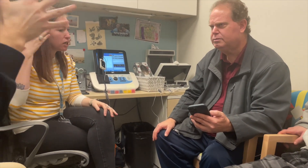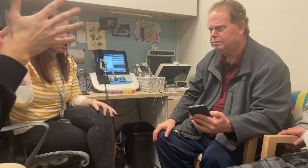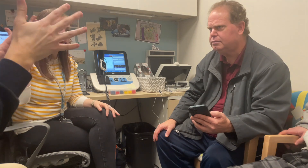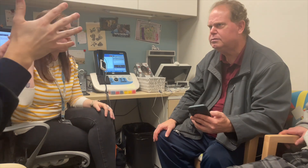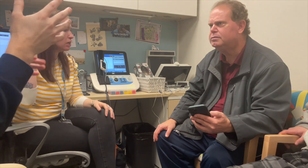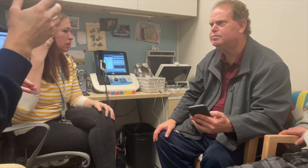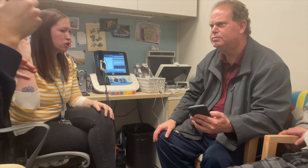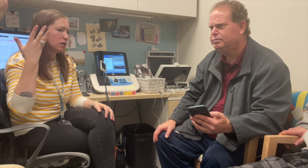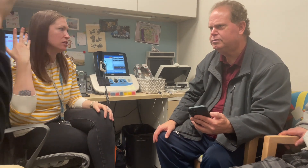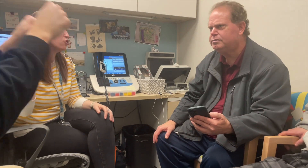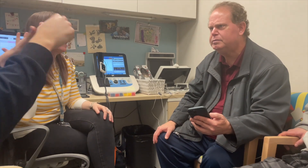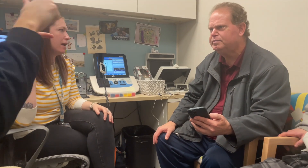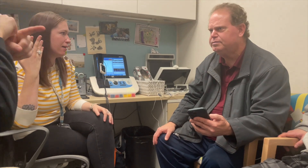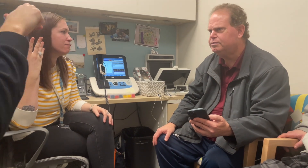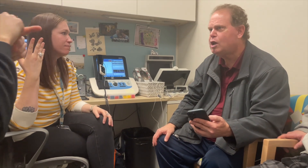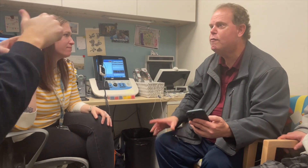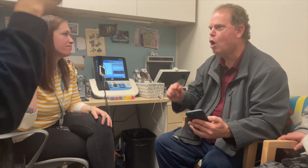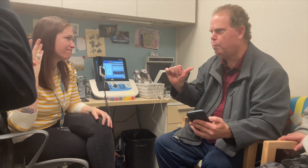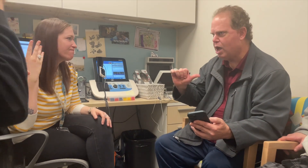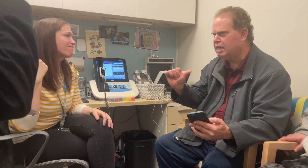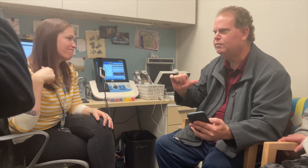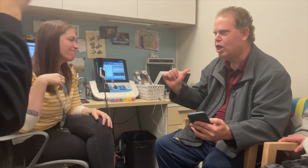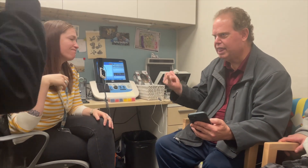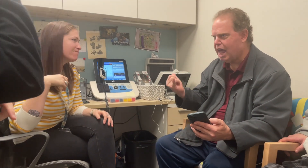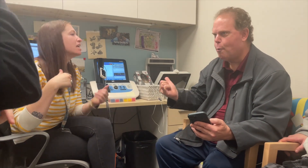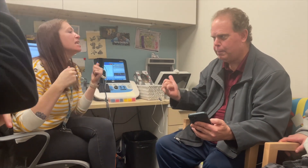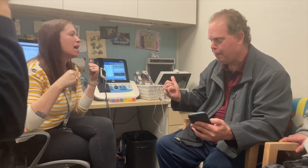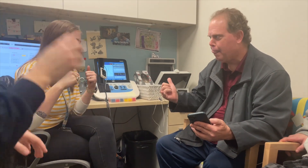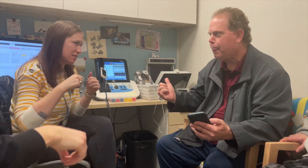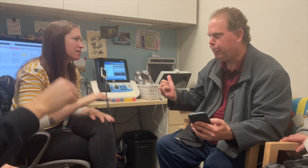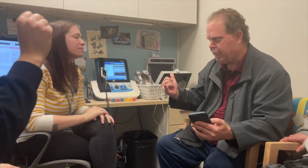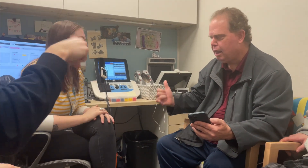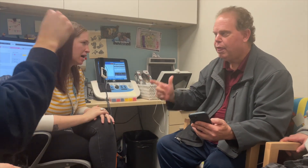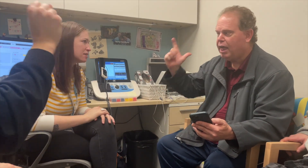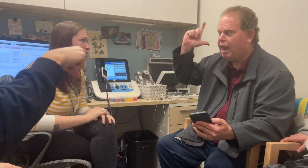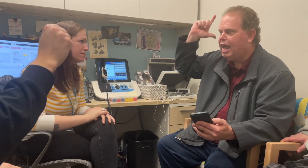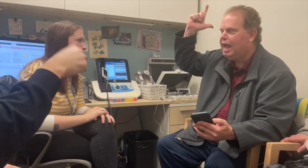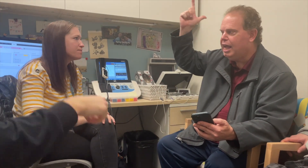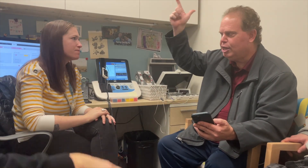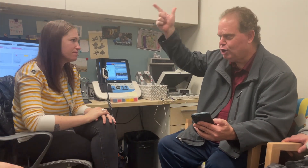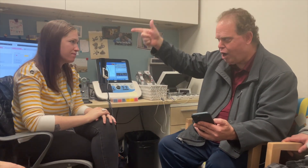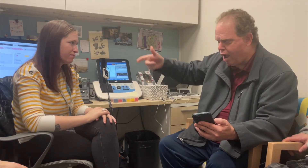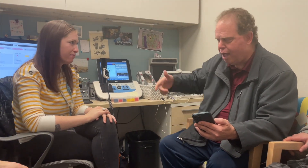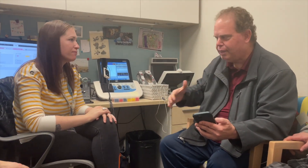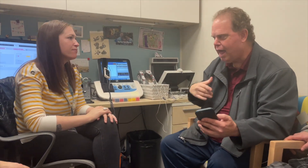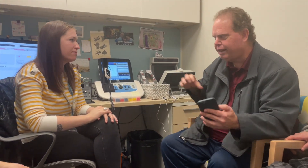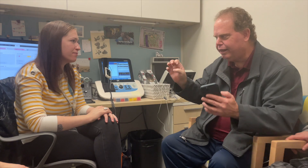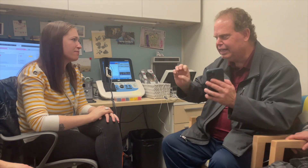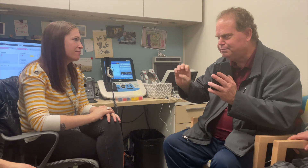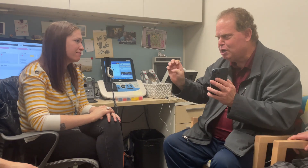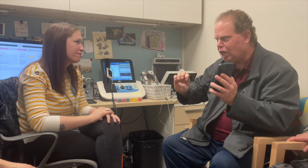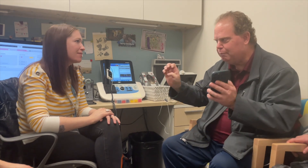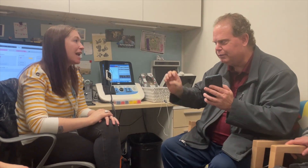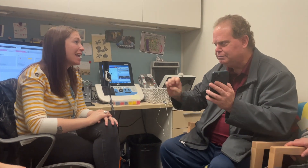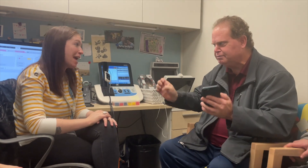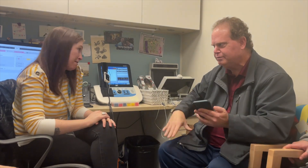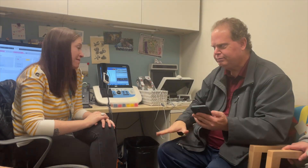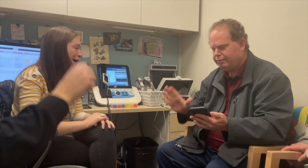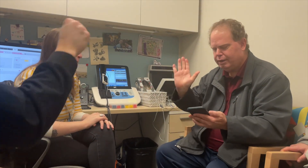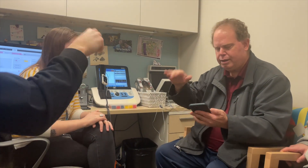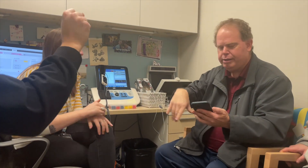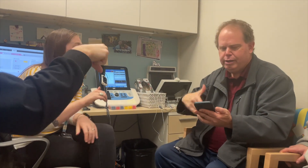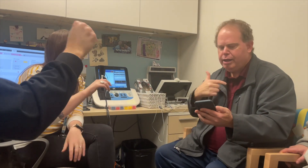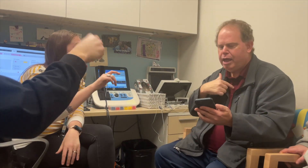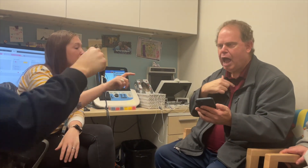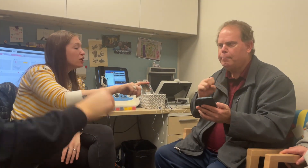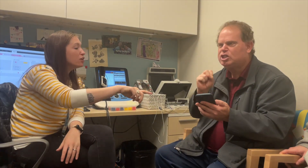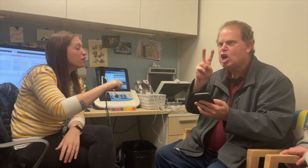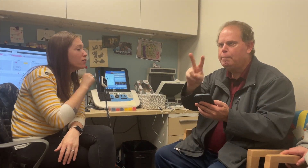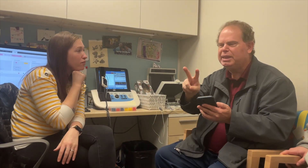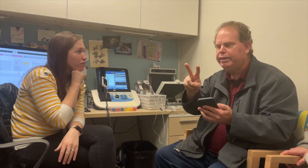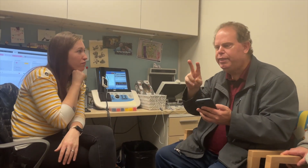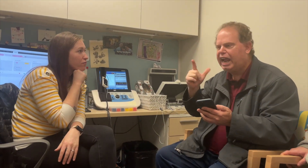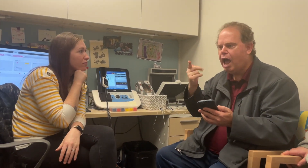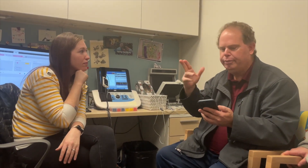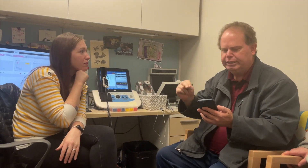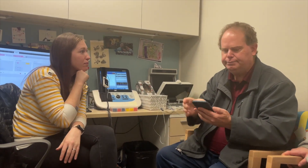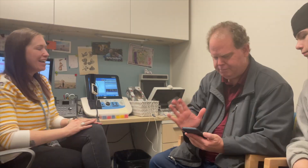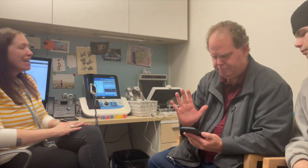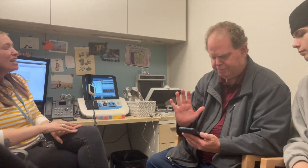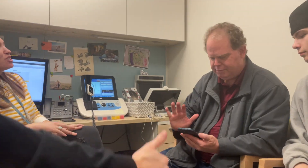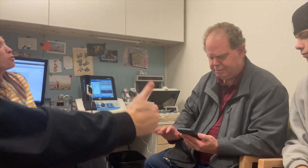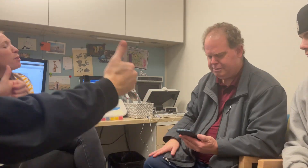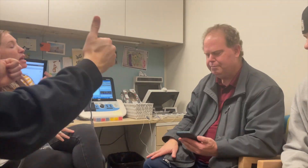much stimulation as you can yes yes I can exp yeah yeah I'm dring the gun so but it